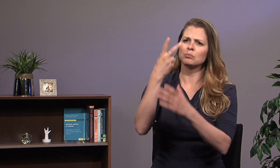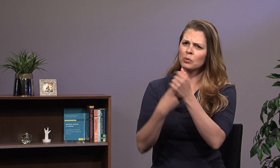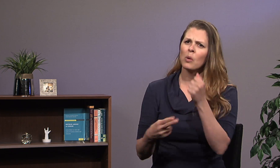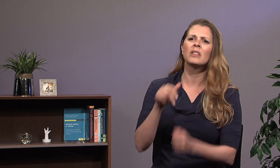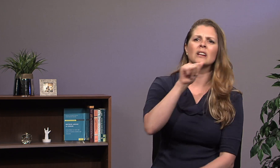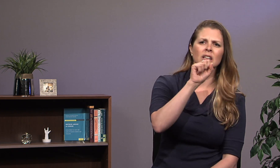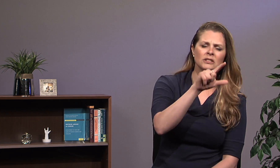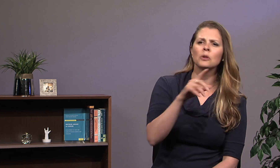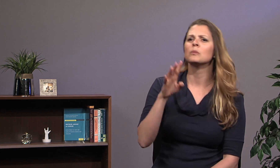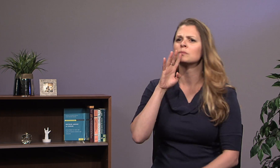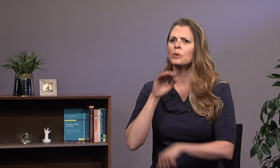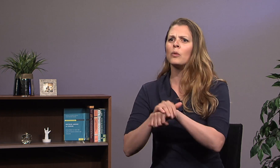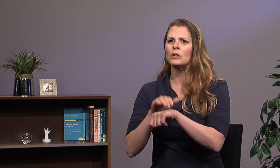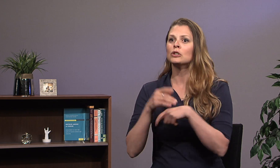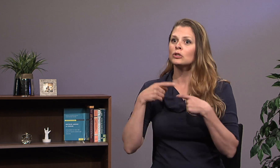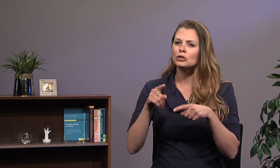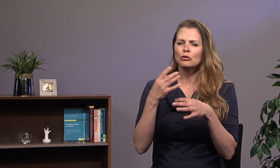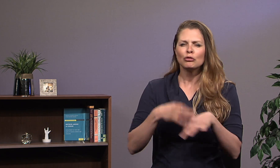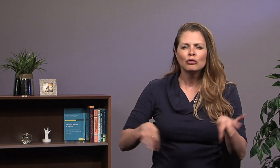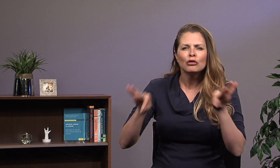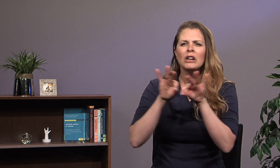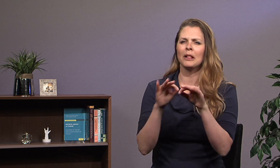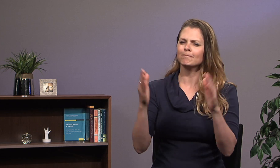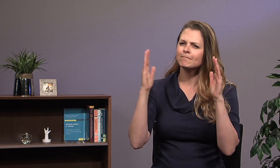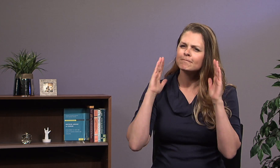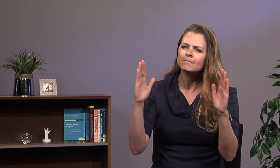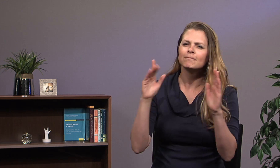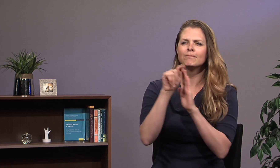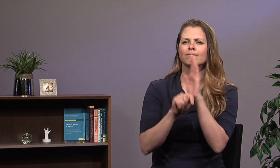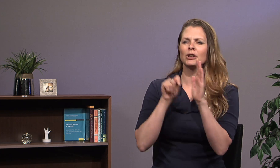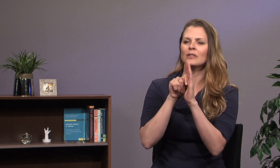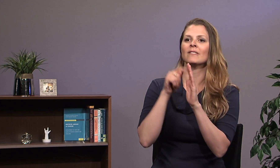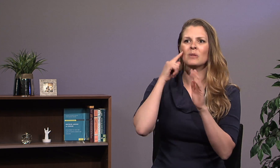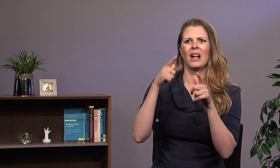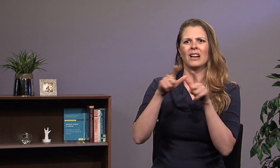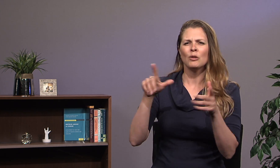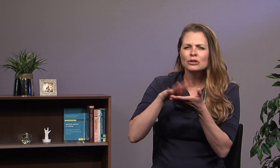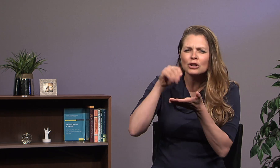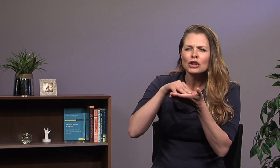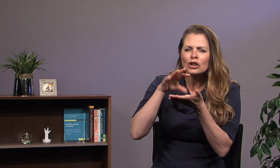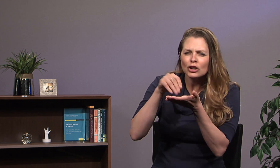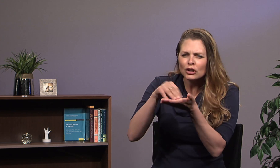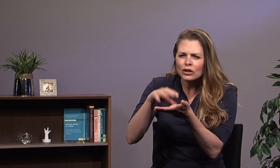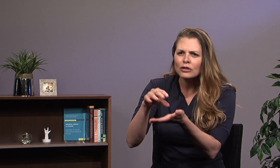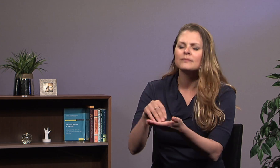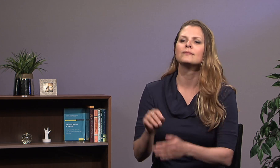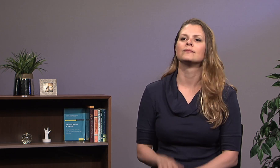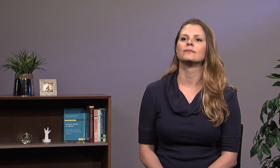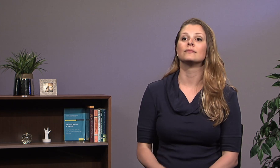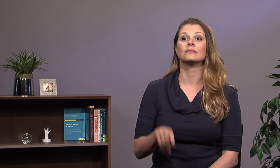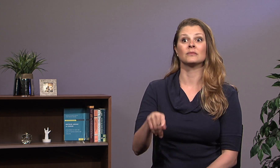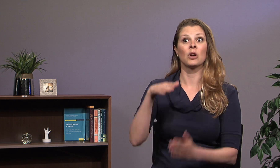in both ASL and spoken English during the critical window of language learning.